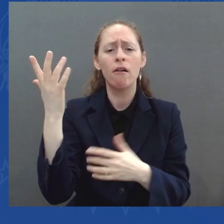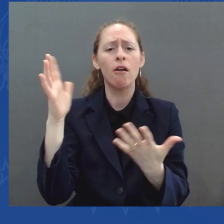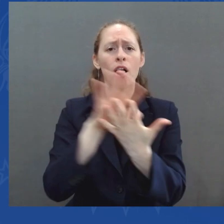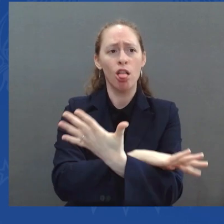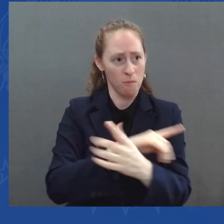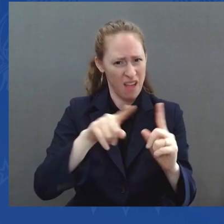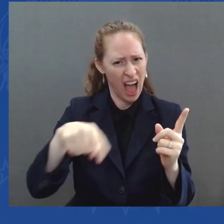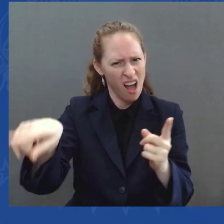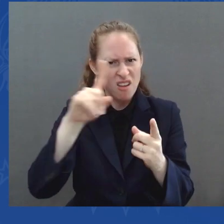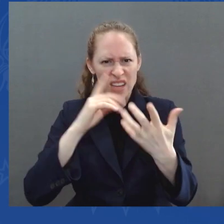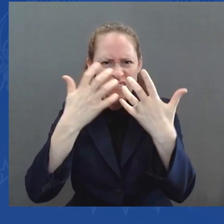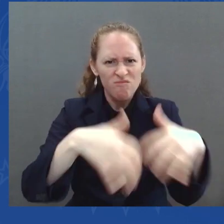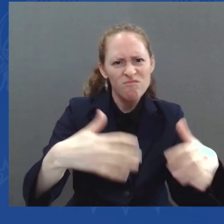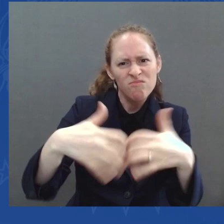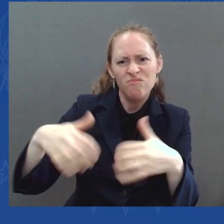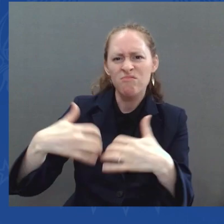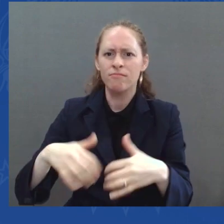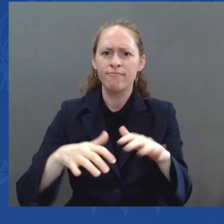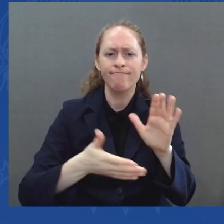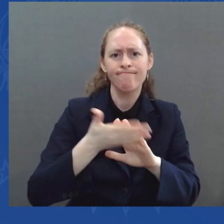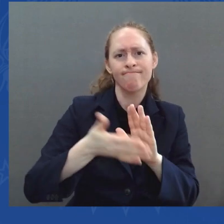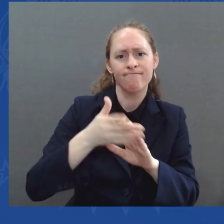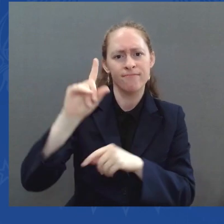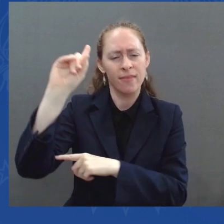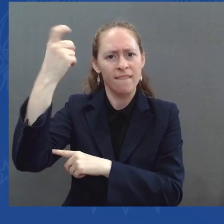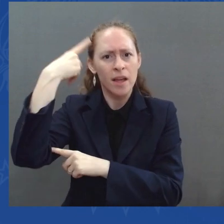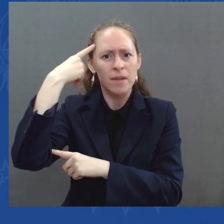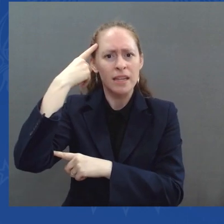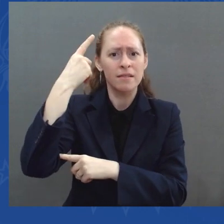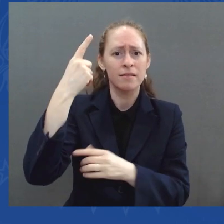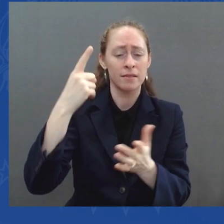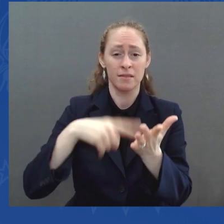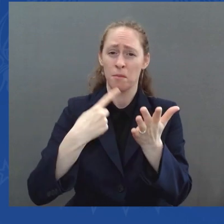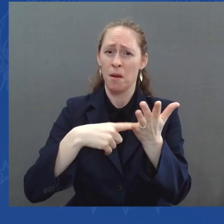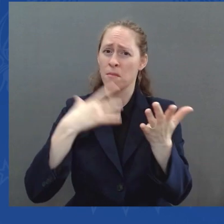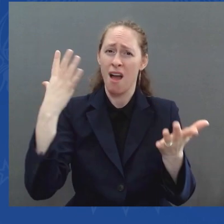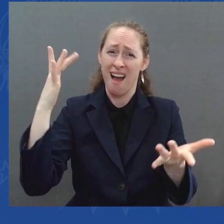And from the outside, sometimes people don't understand